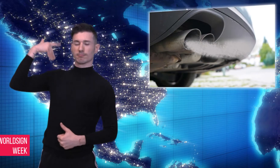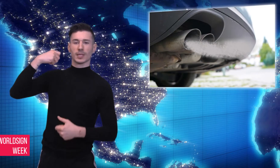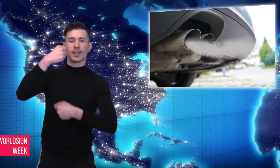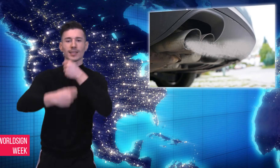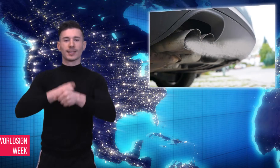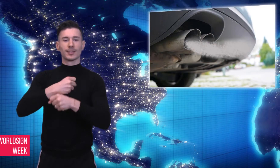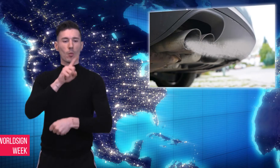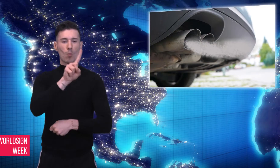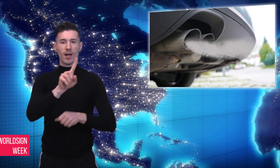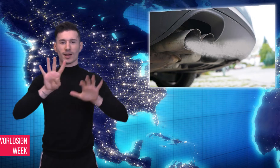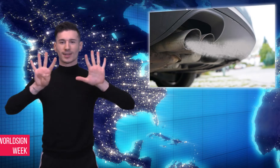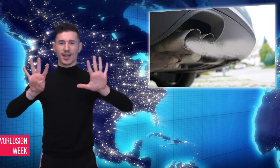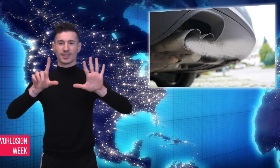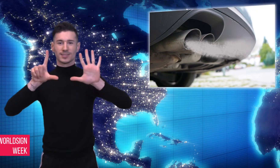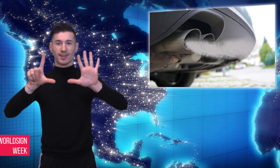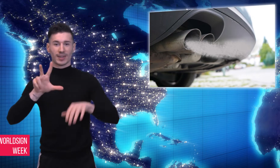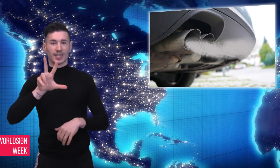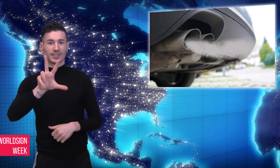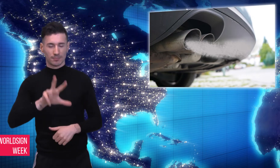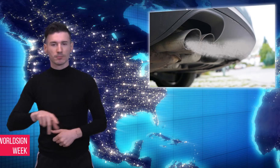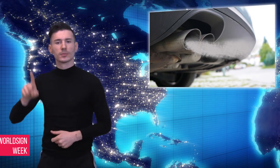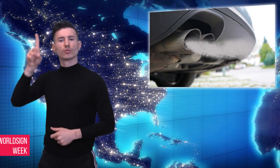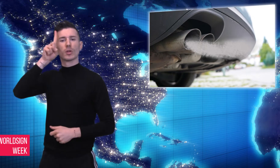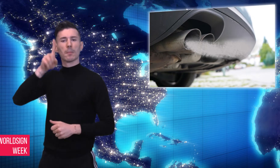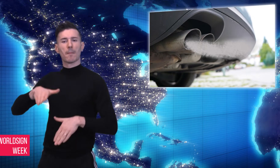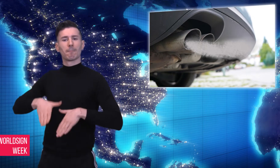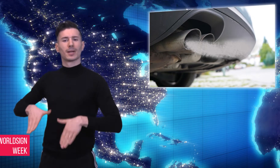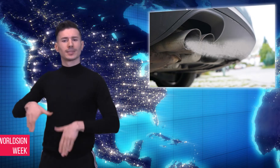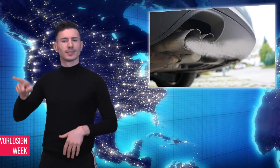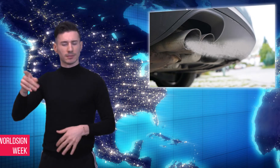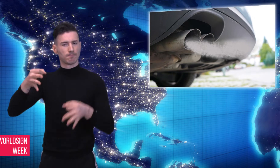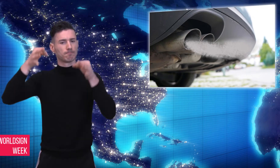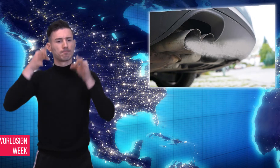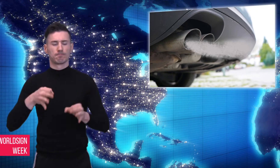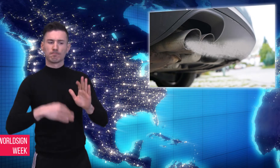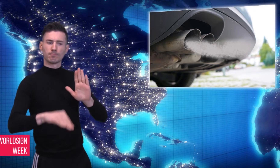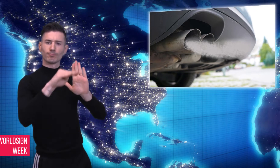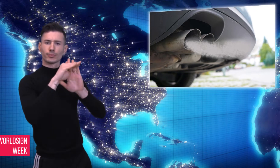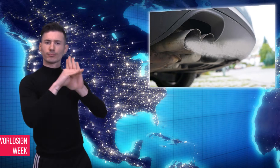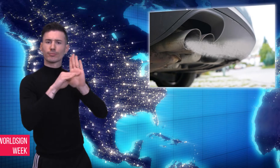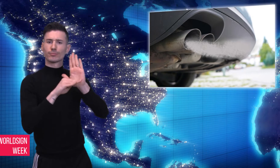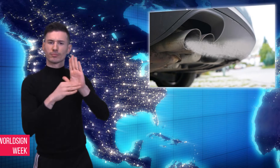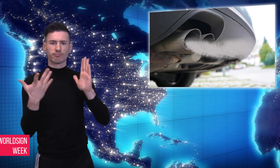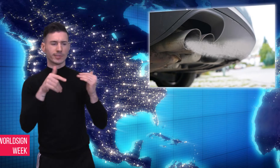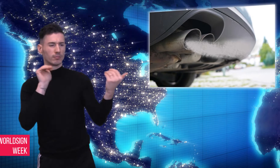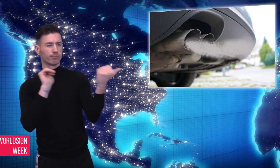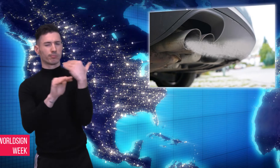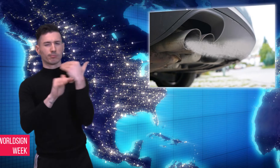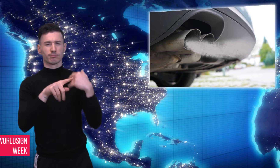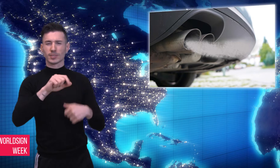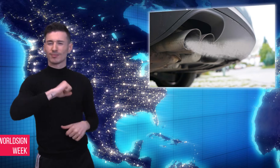Back in 1973, road deaths totaled 20,000 and a government